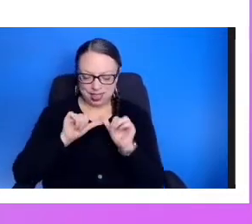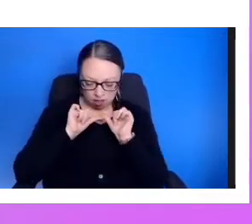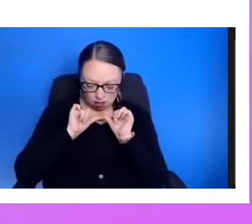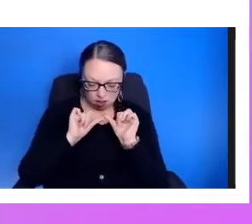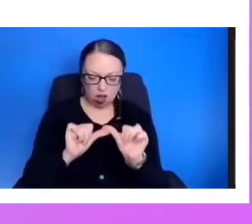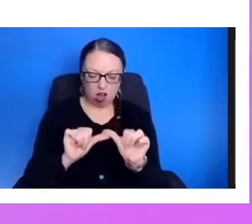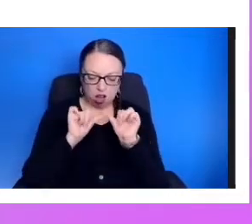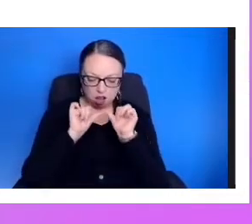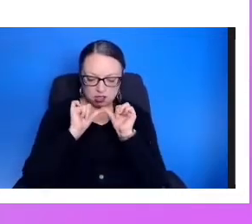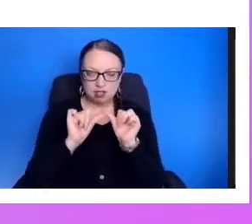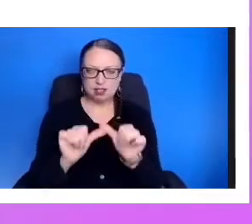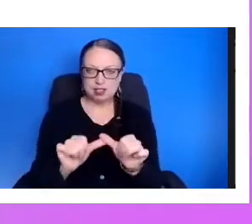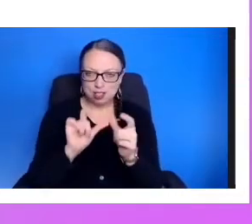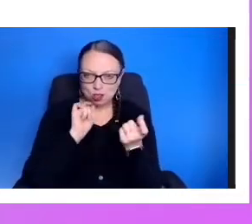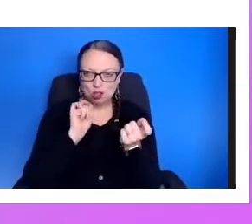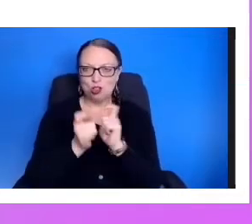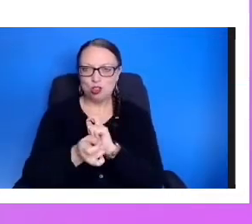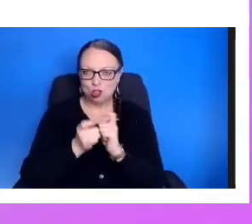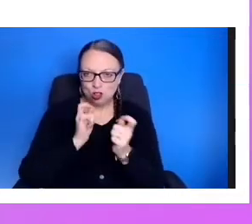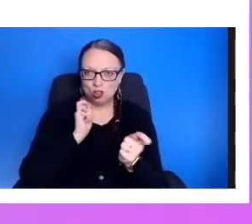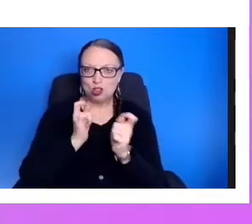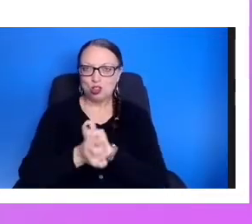learning to constantly be and learning.